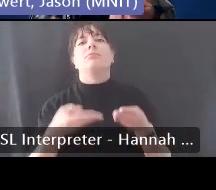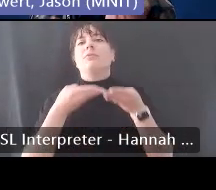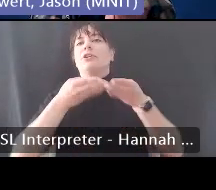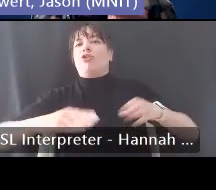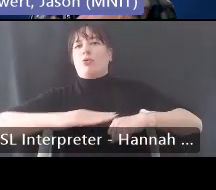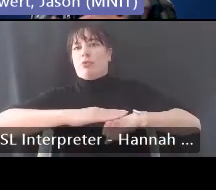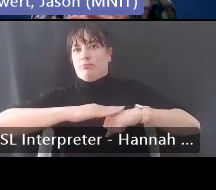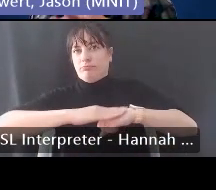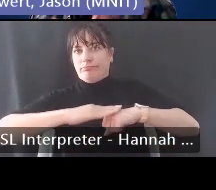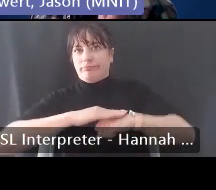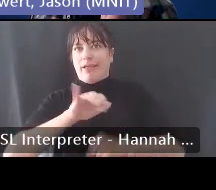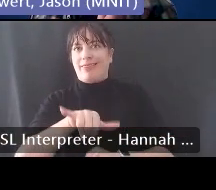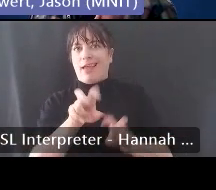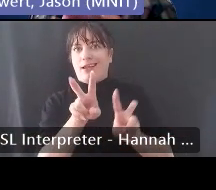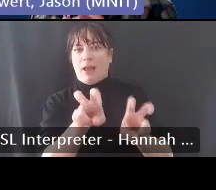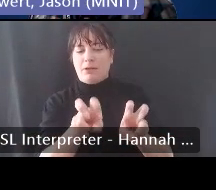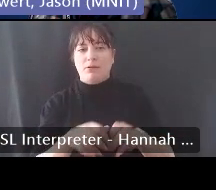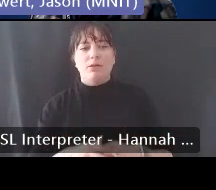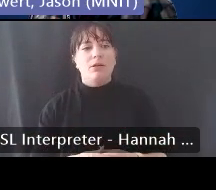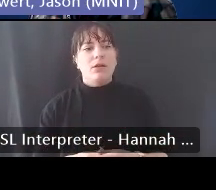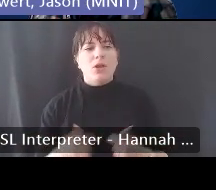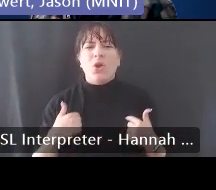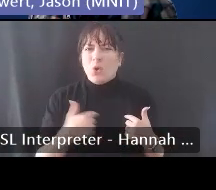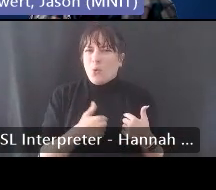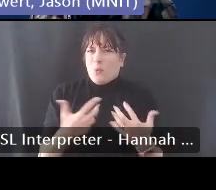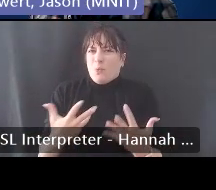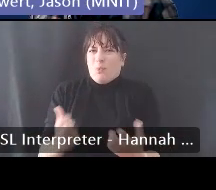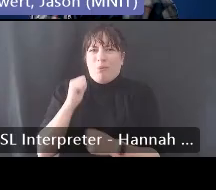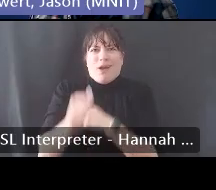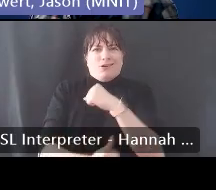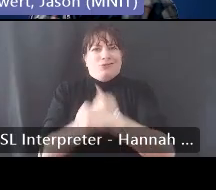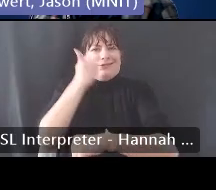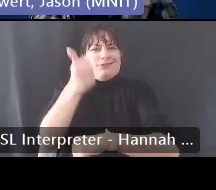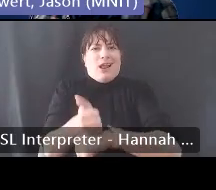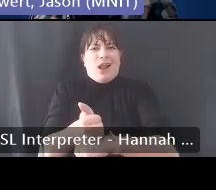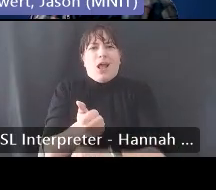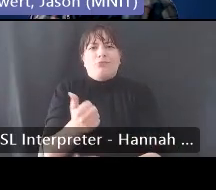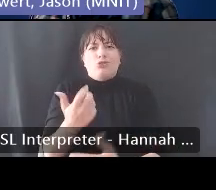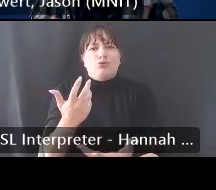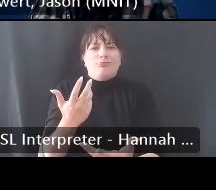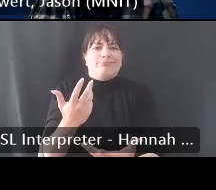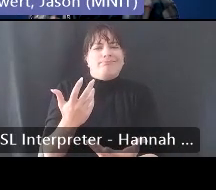close to a standard layout web page as possible.